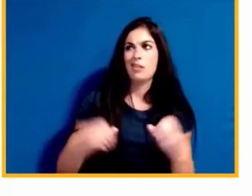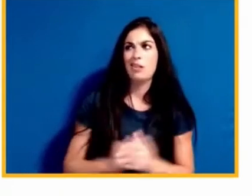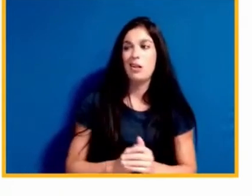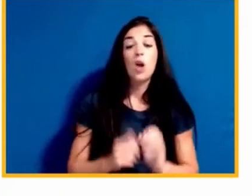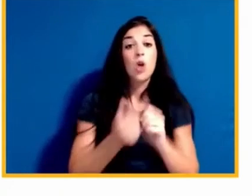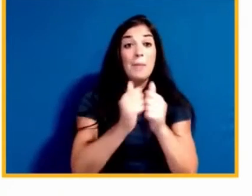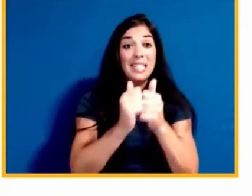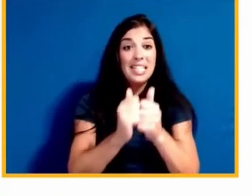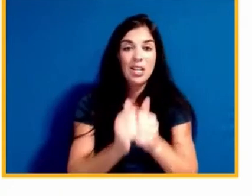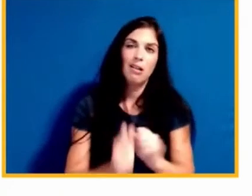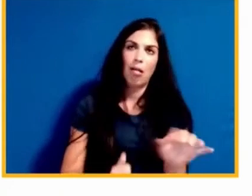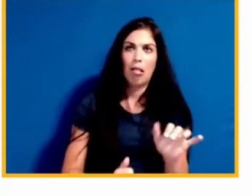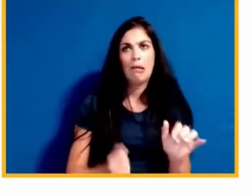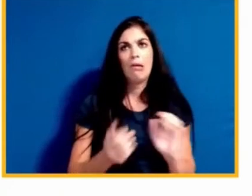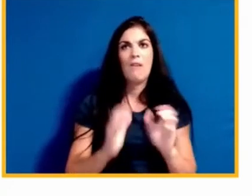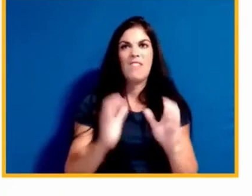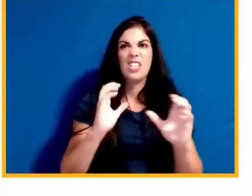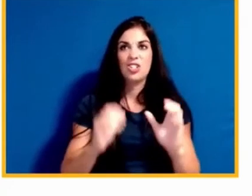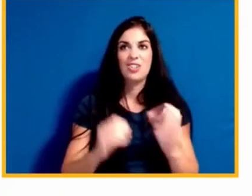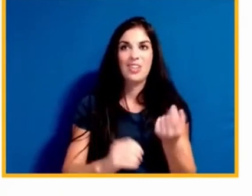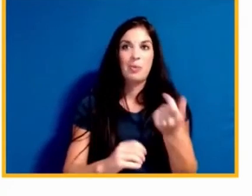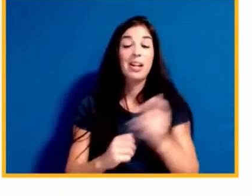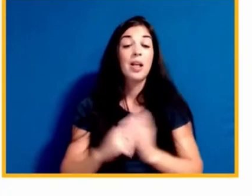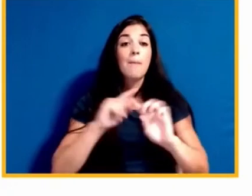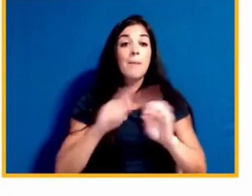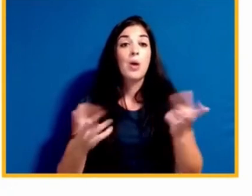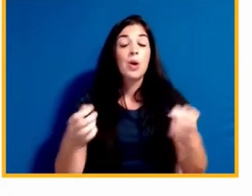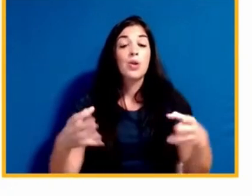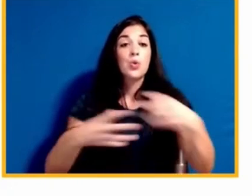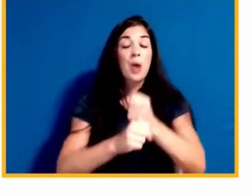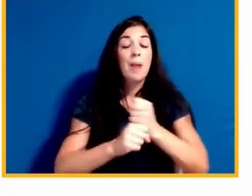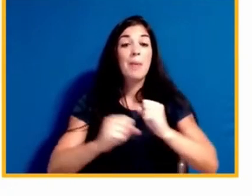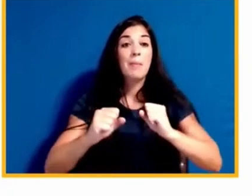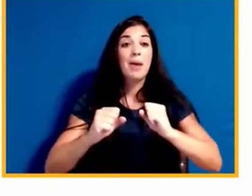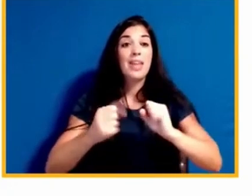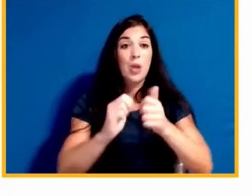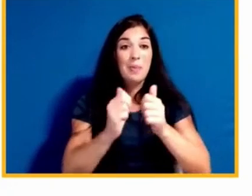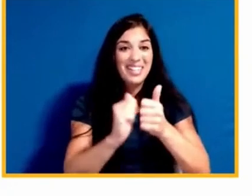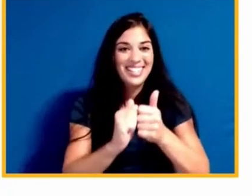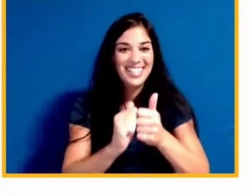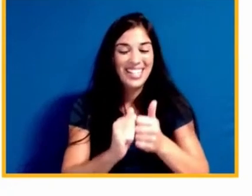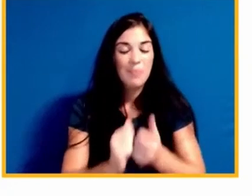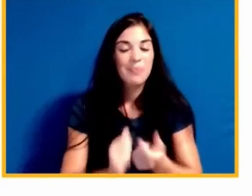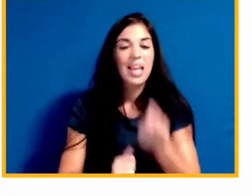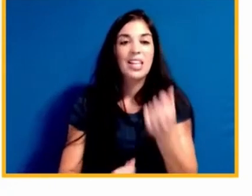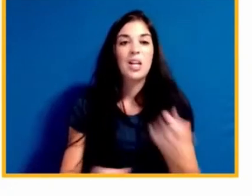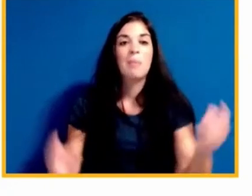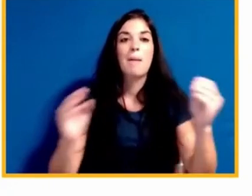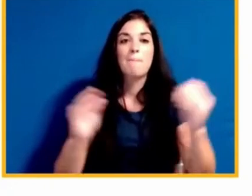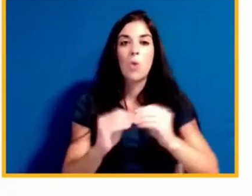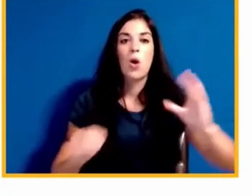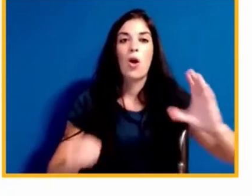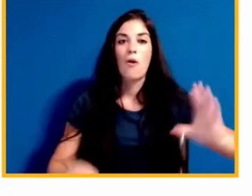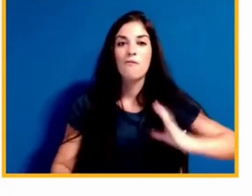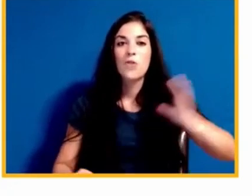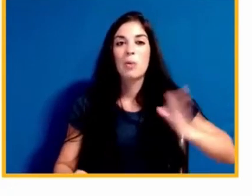competition. It is kind of like a conversation, but we want to wrap up this competition a little bit more formally than just talking about